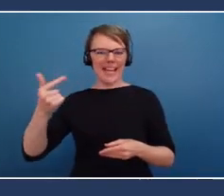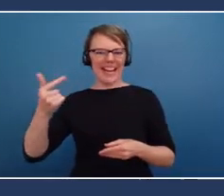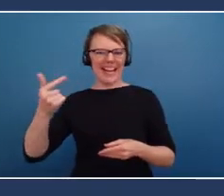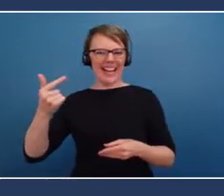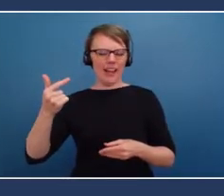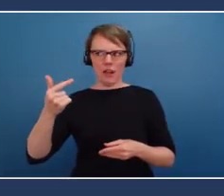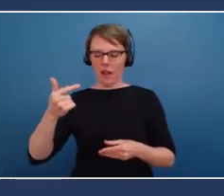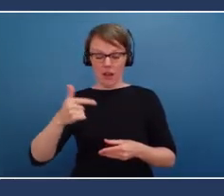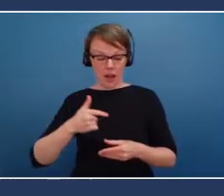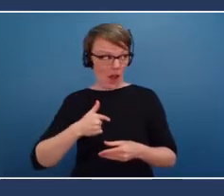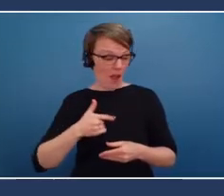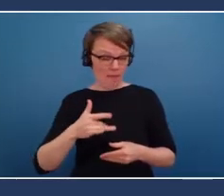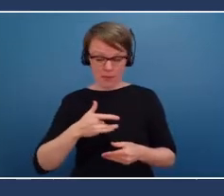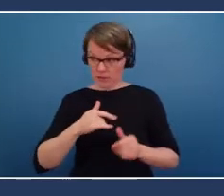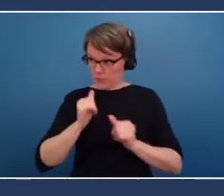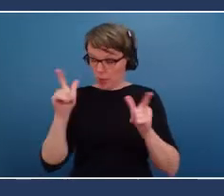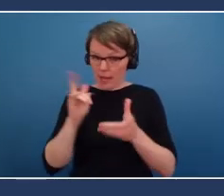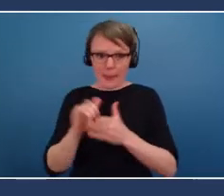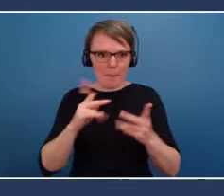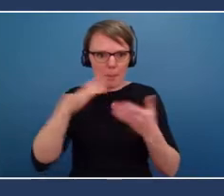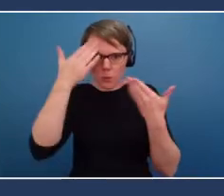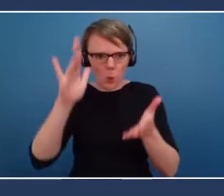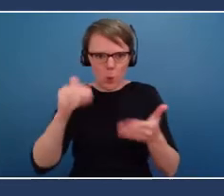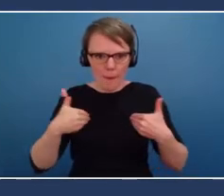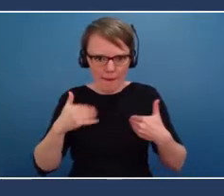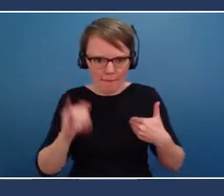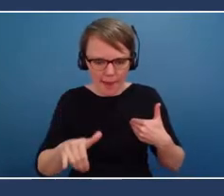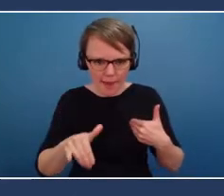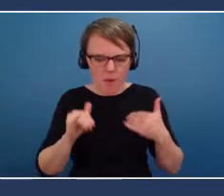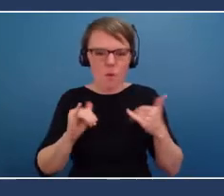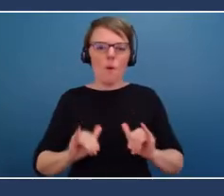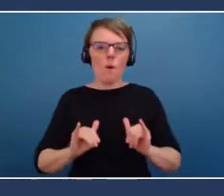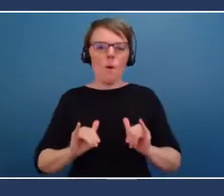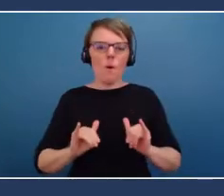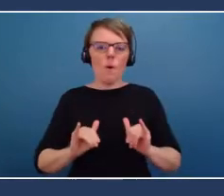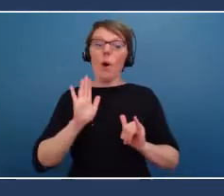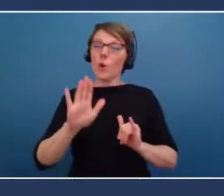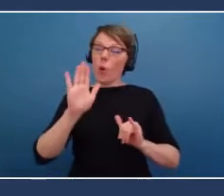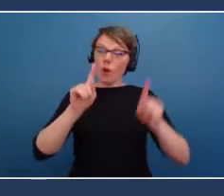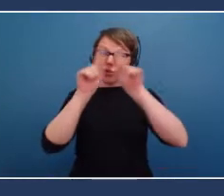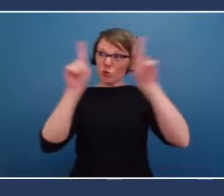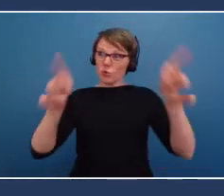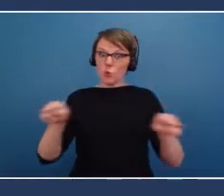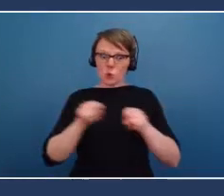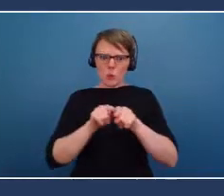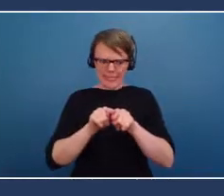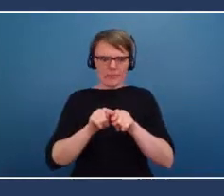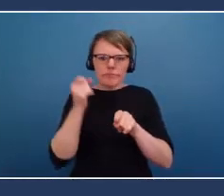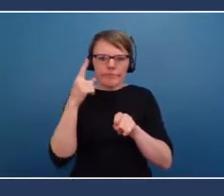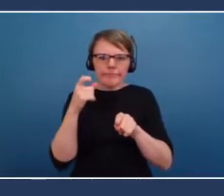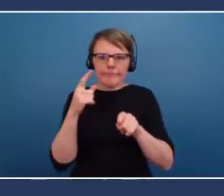Now, you only have so much screen available to you. So, snapping windows together and making sure that you